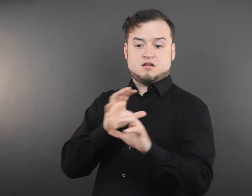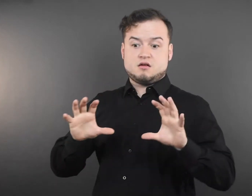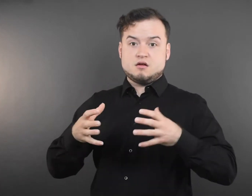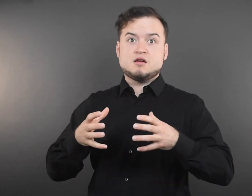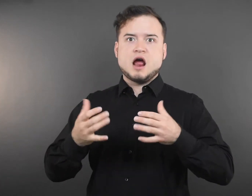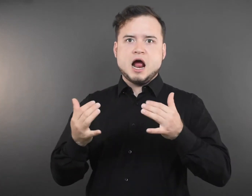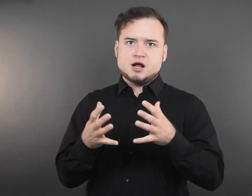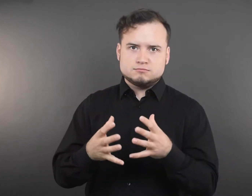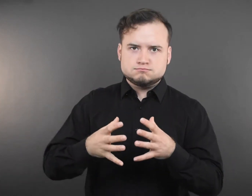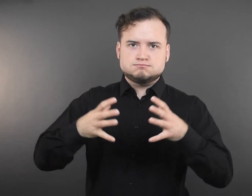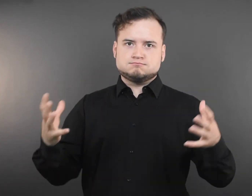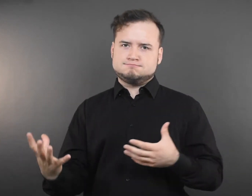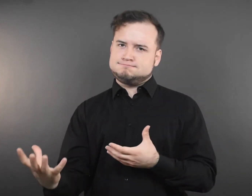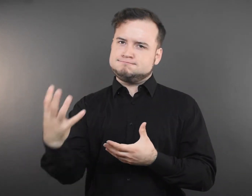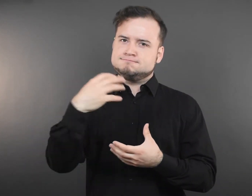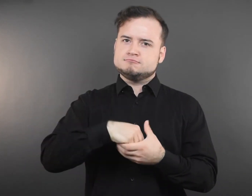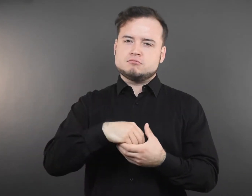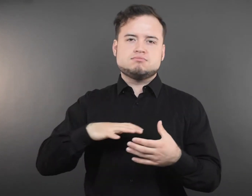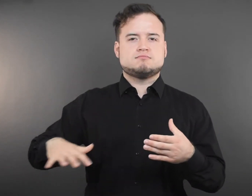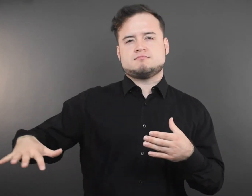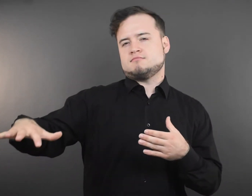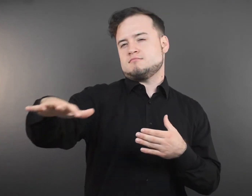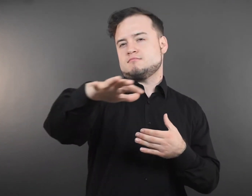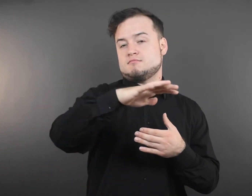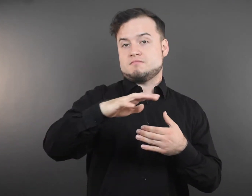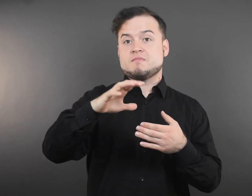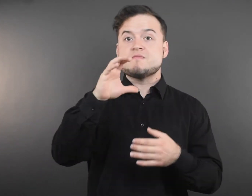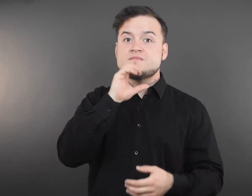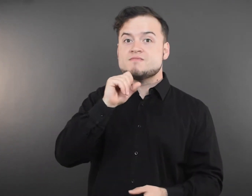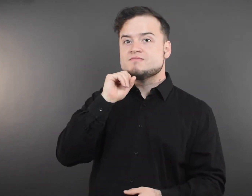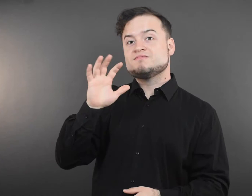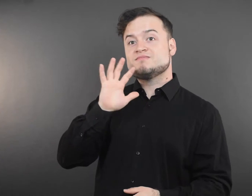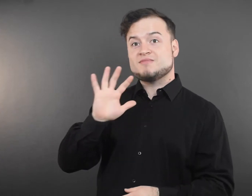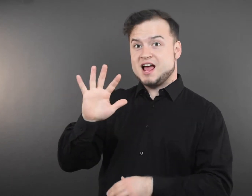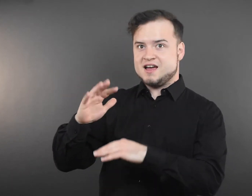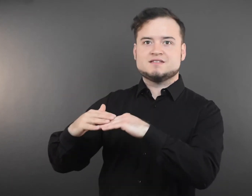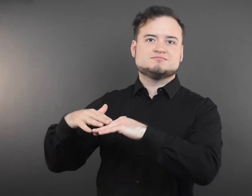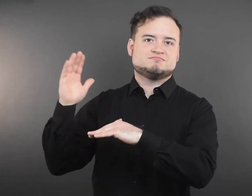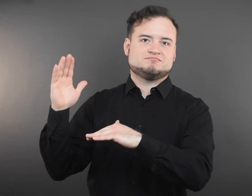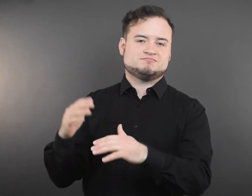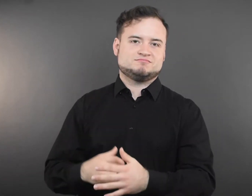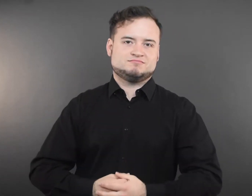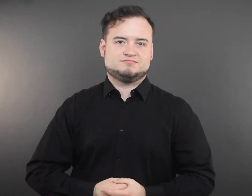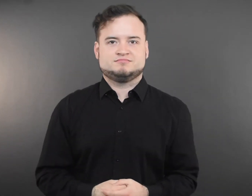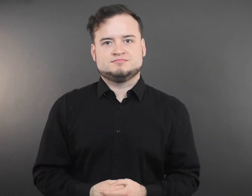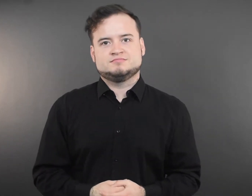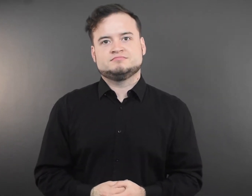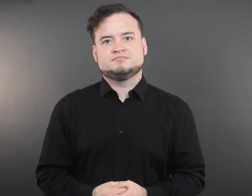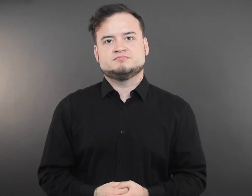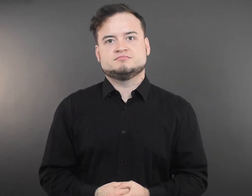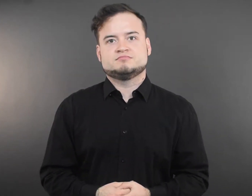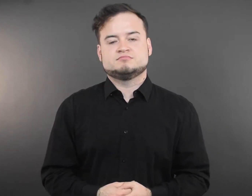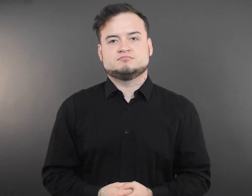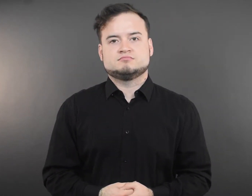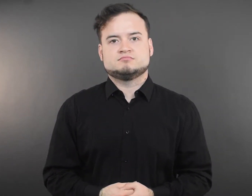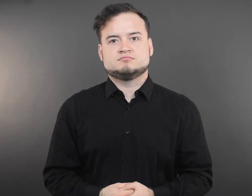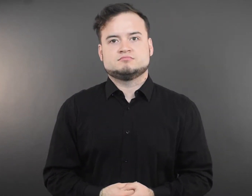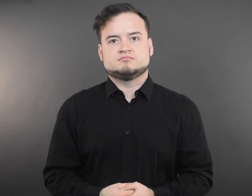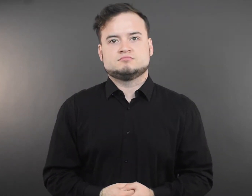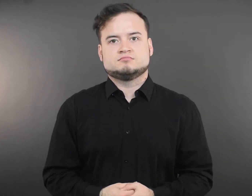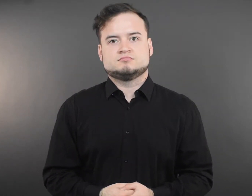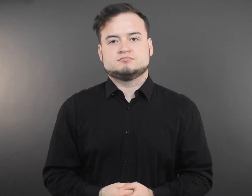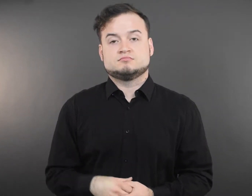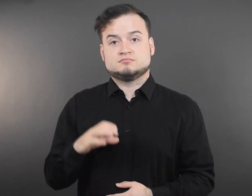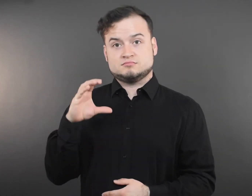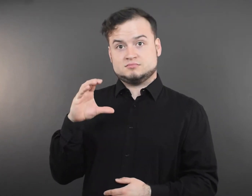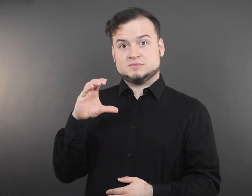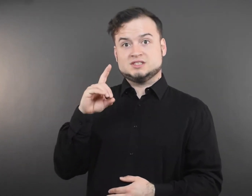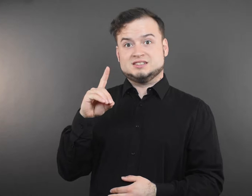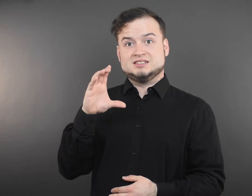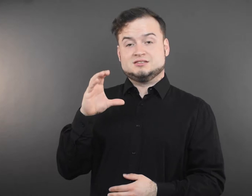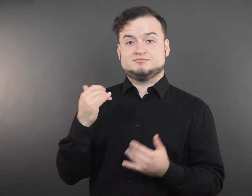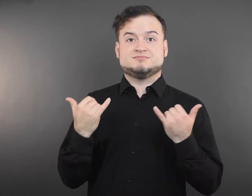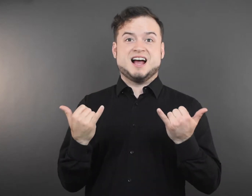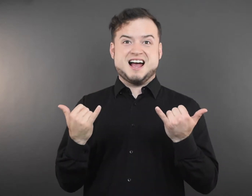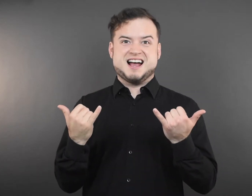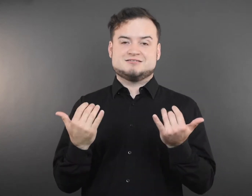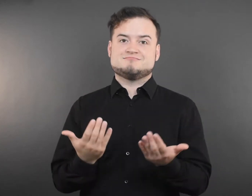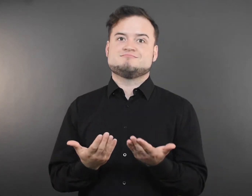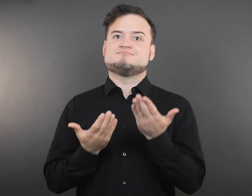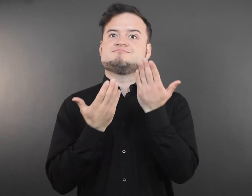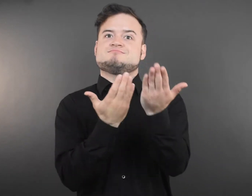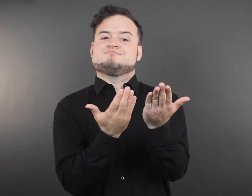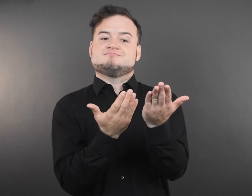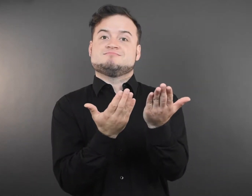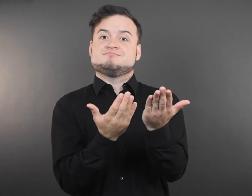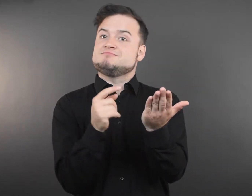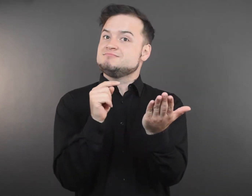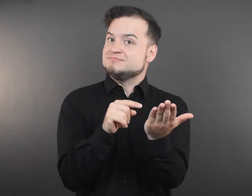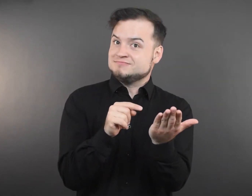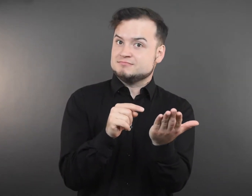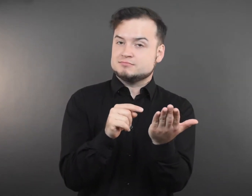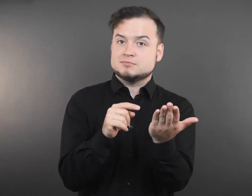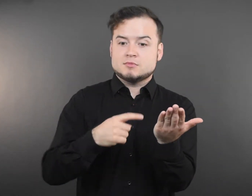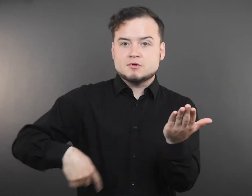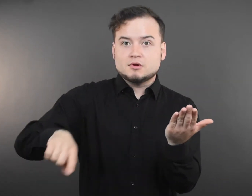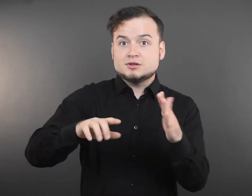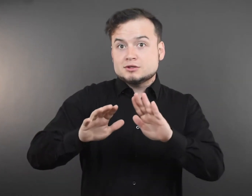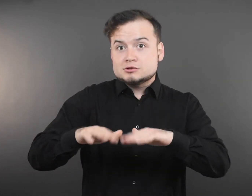and older. CDC now recommends that children ages 5 through 11 years